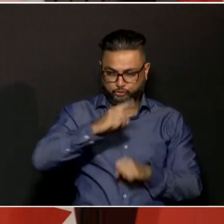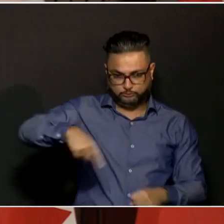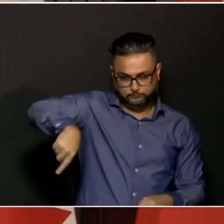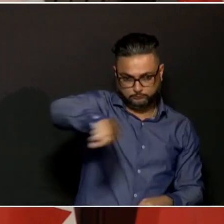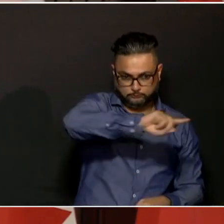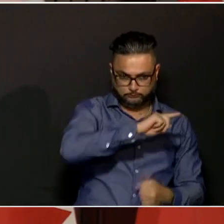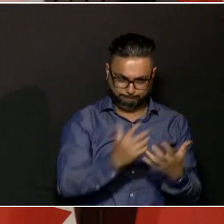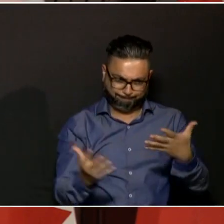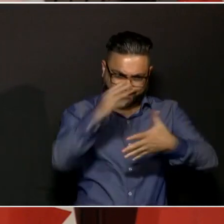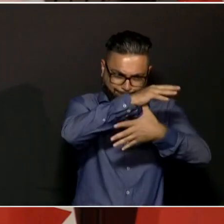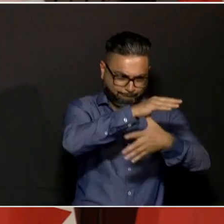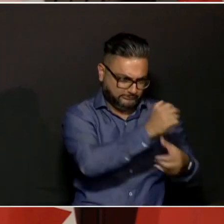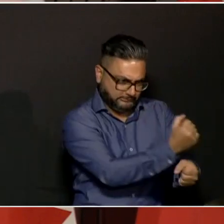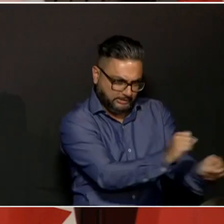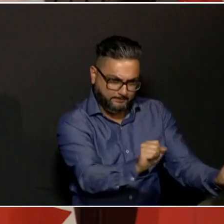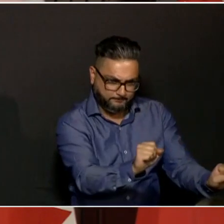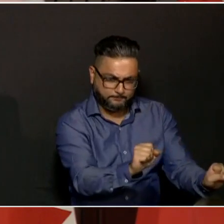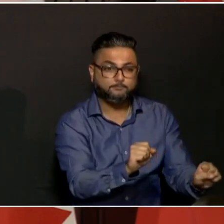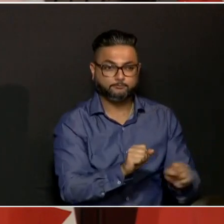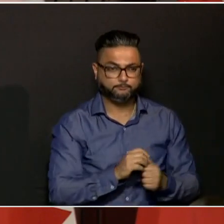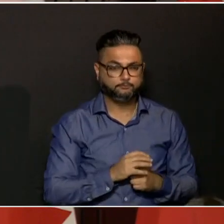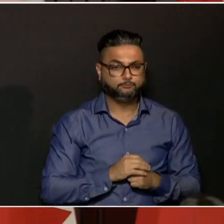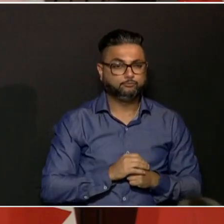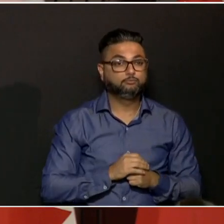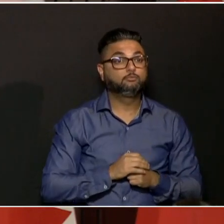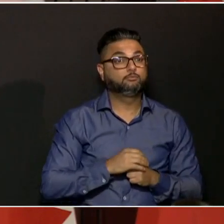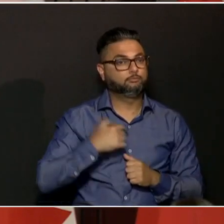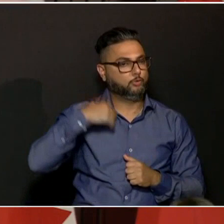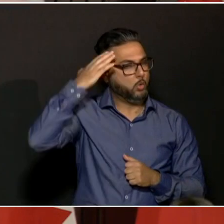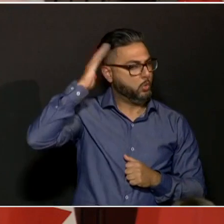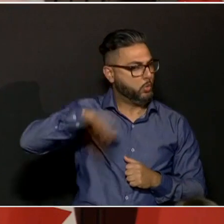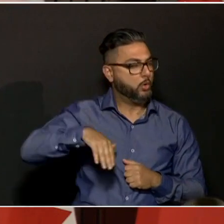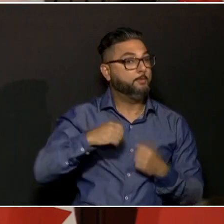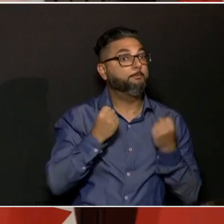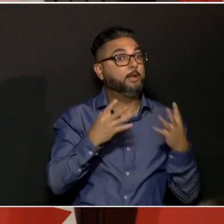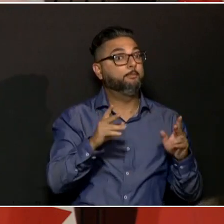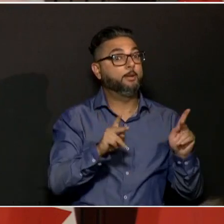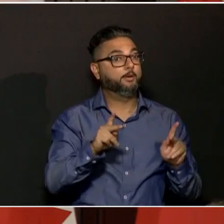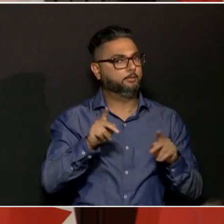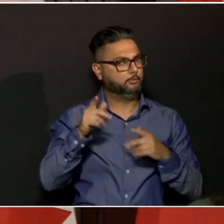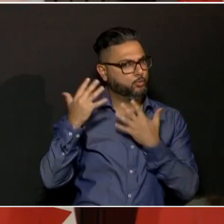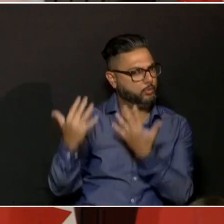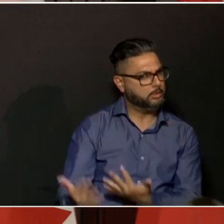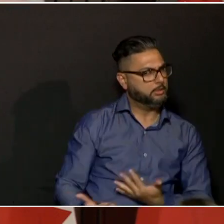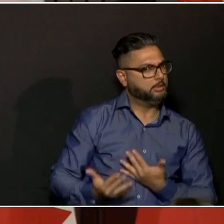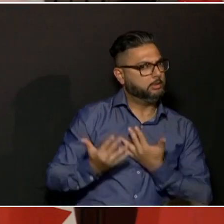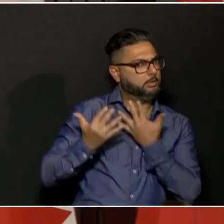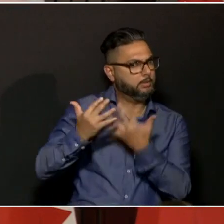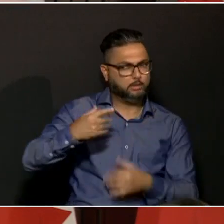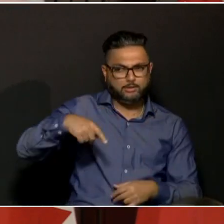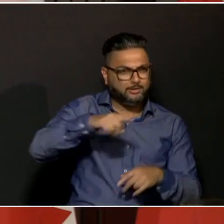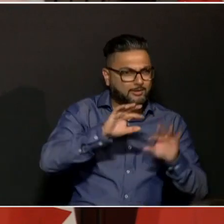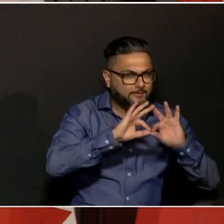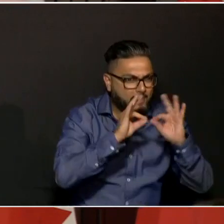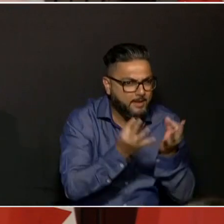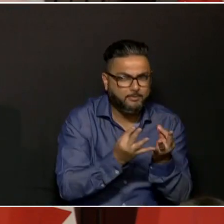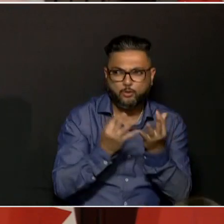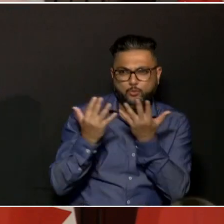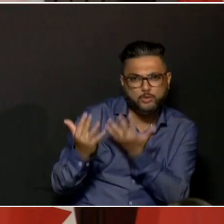ensure the safety and well-being of all patients within our hospitals. We know how stressful this is been for